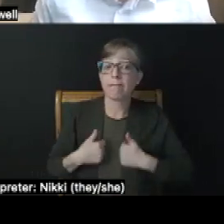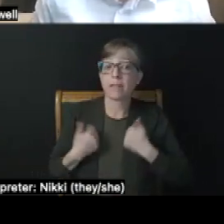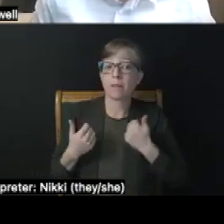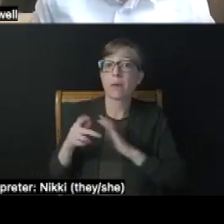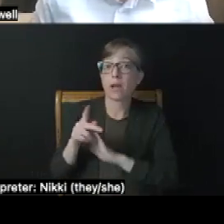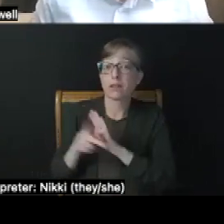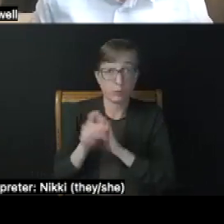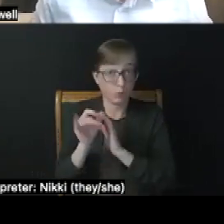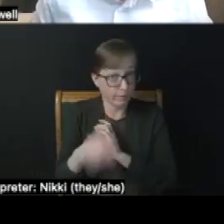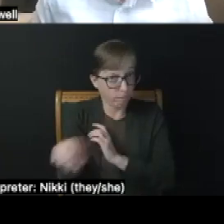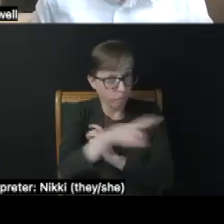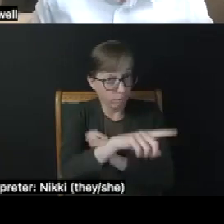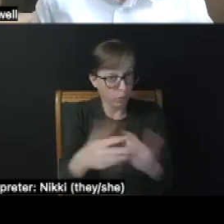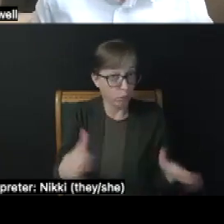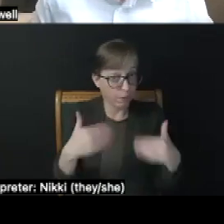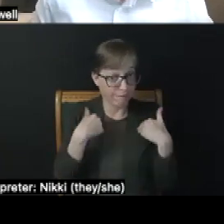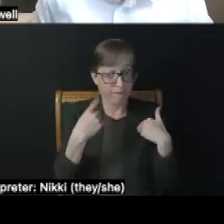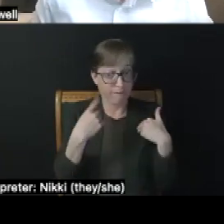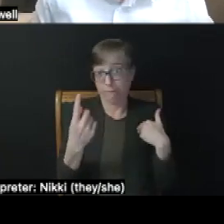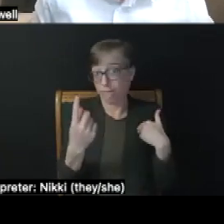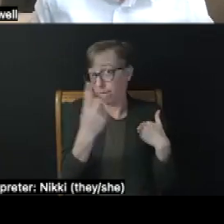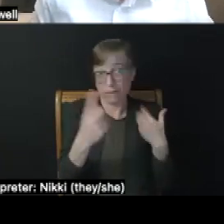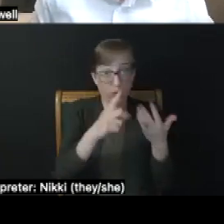to submit to that journal,